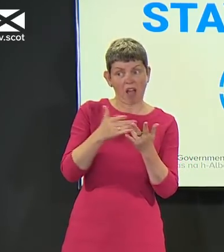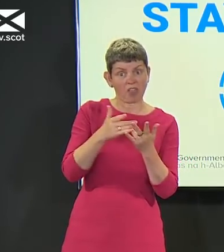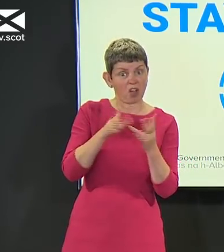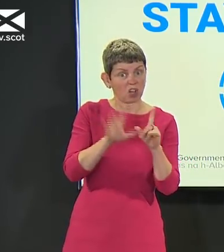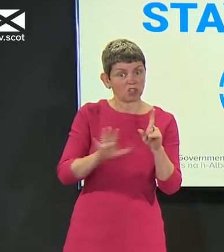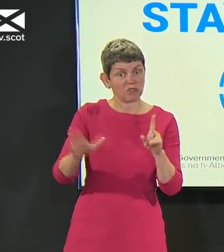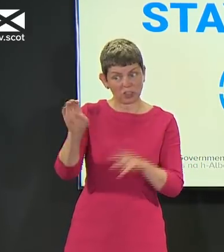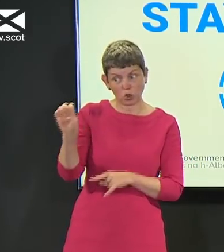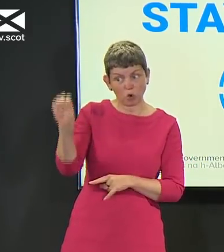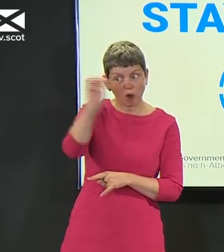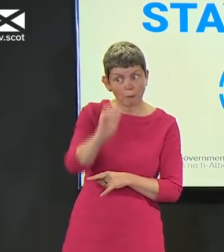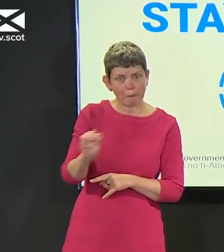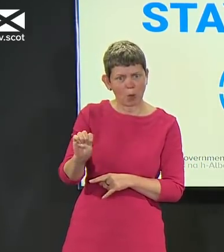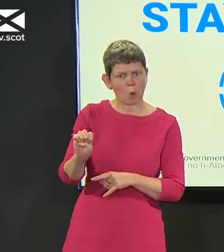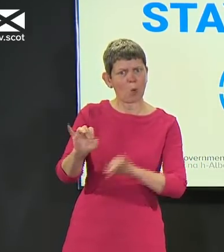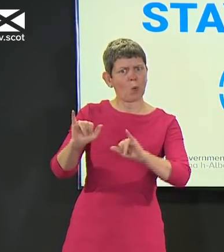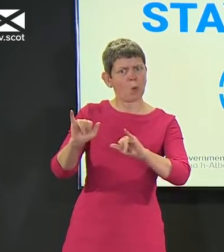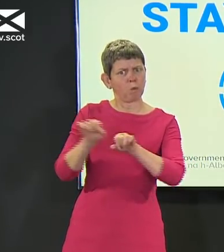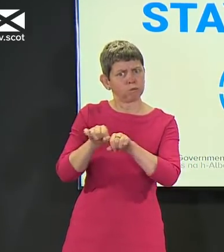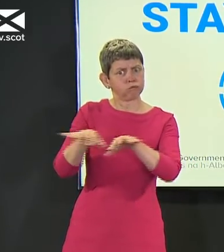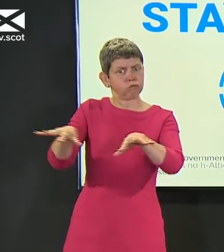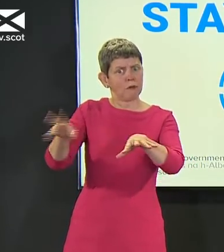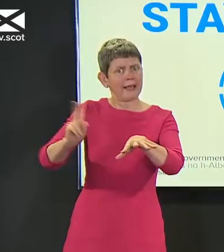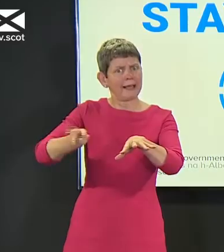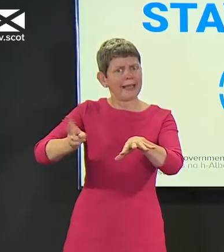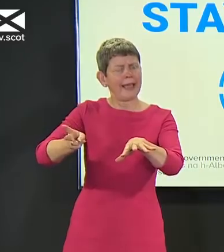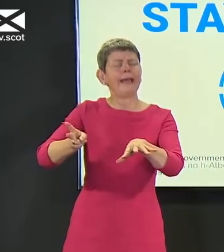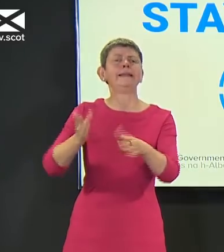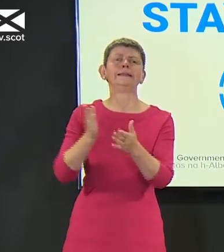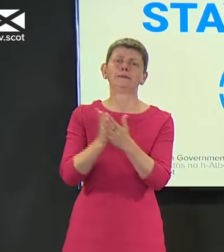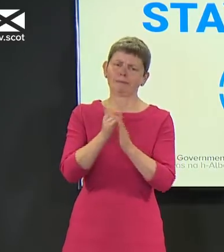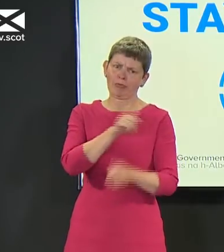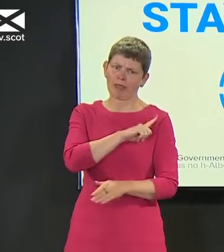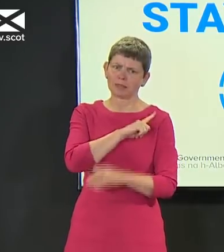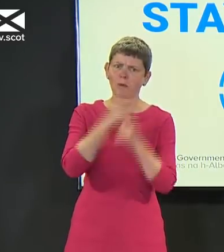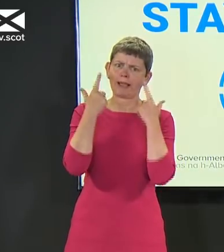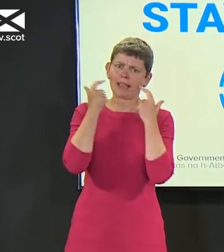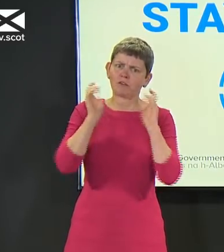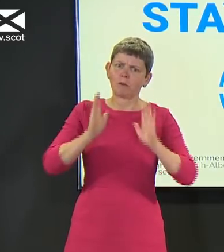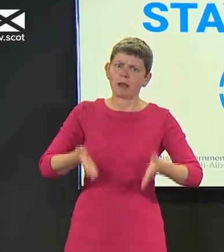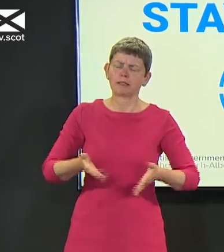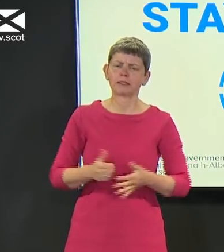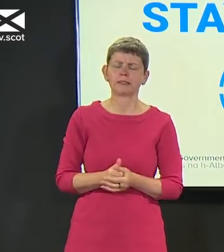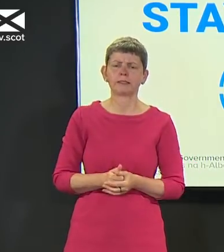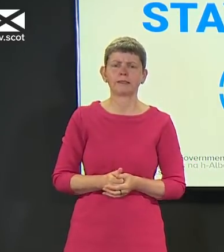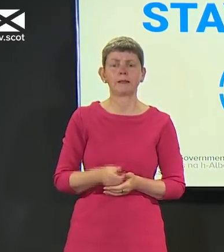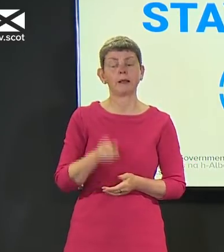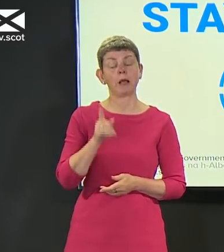Europe and the world but here in Scotland for the past few weeks and this was a concern for